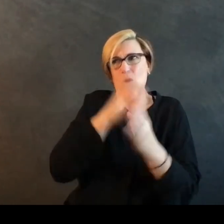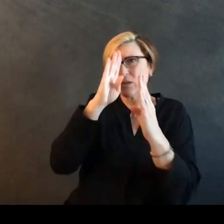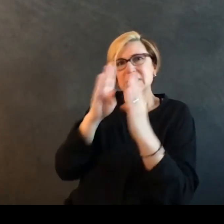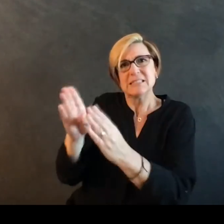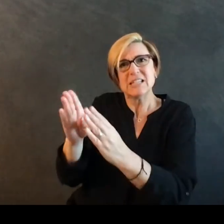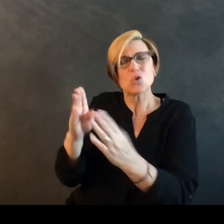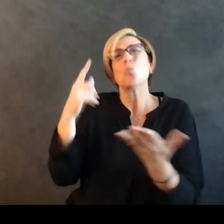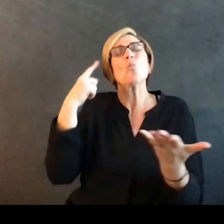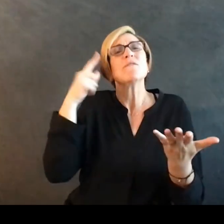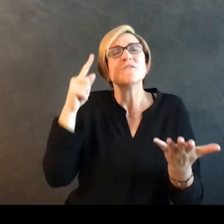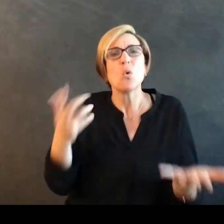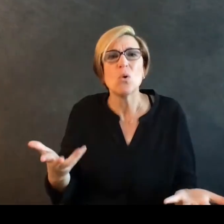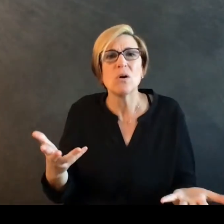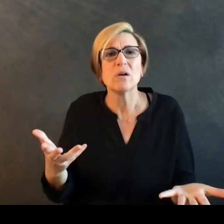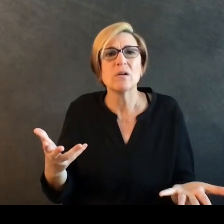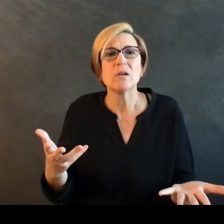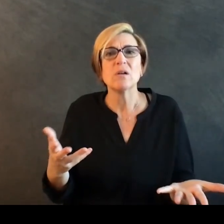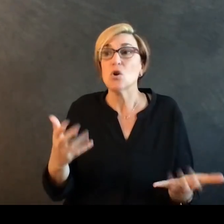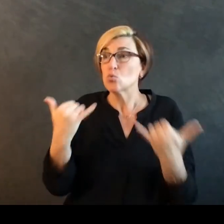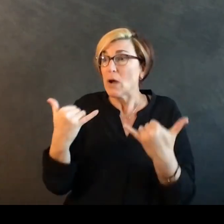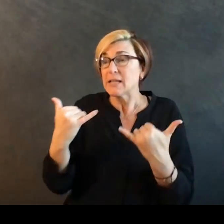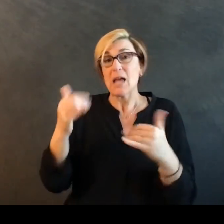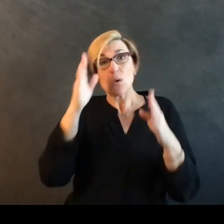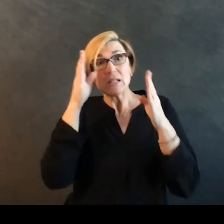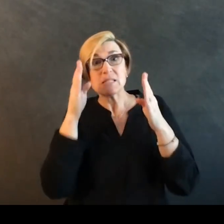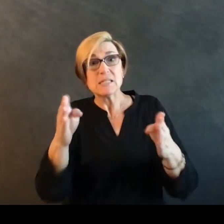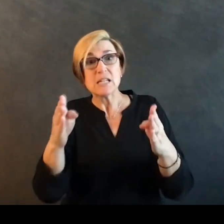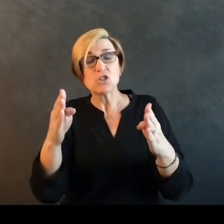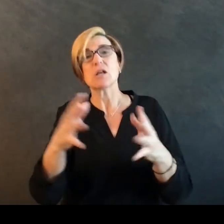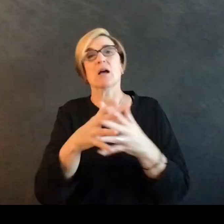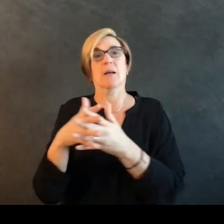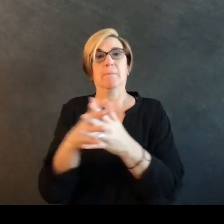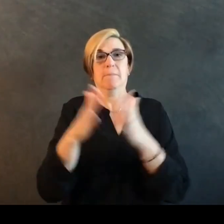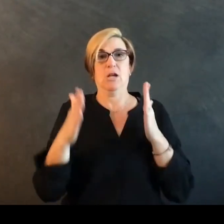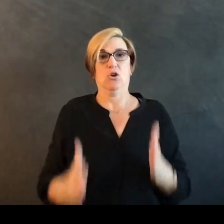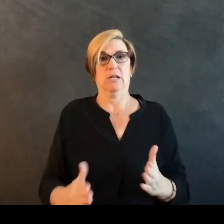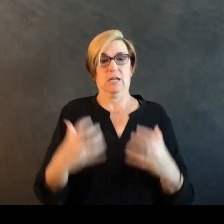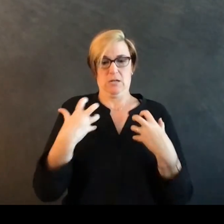fight for American lives not waste time and build up my poll numbers because